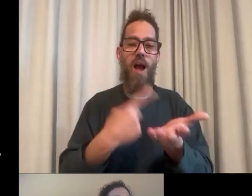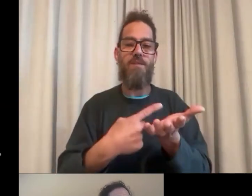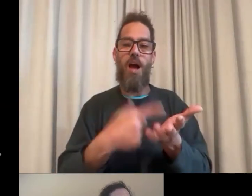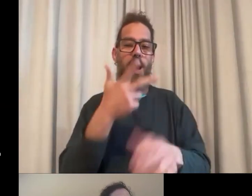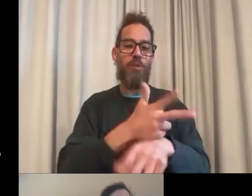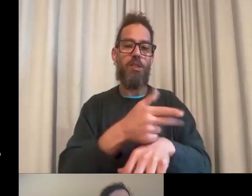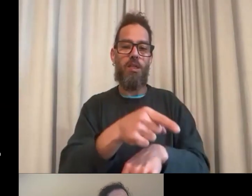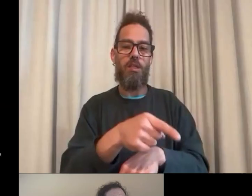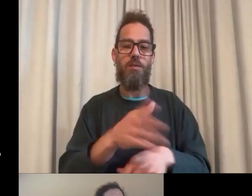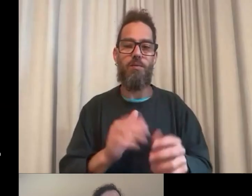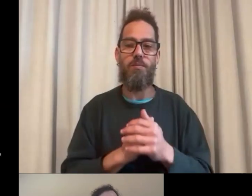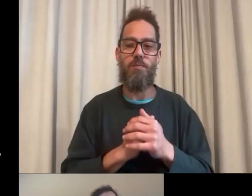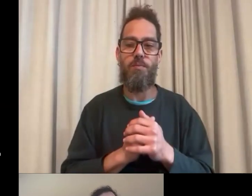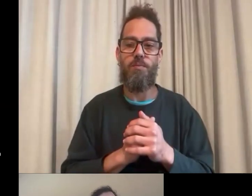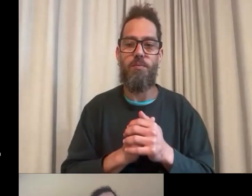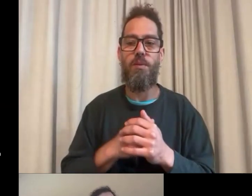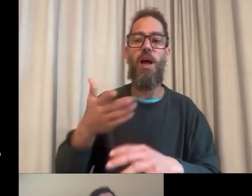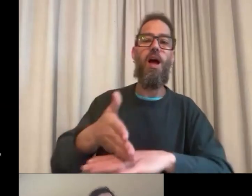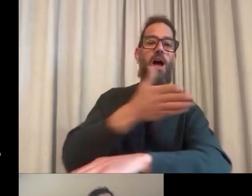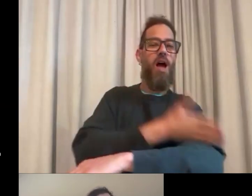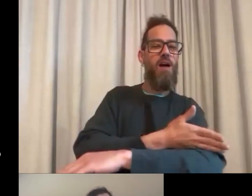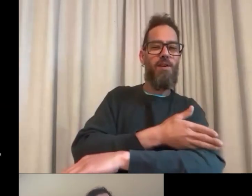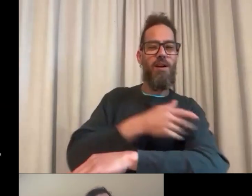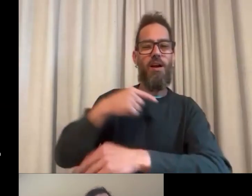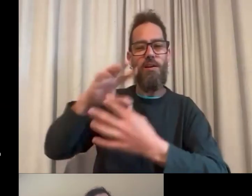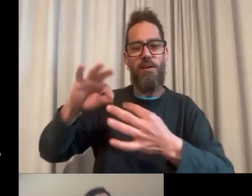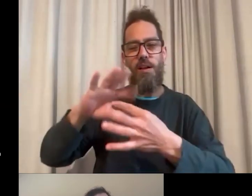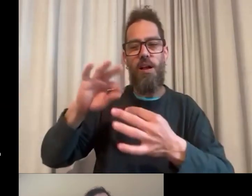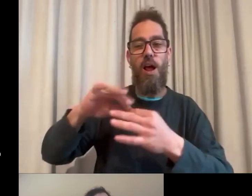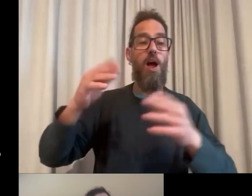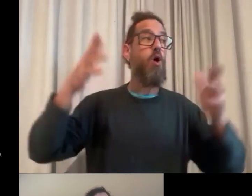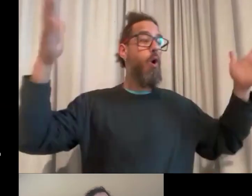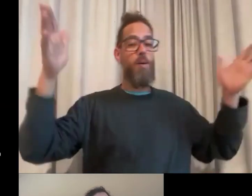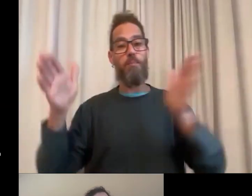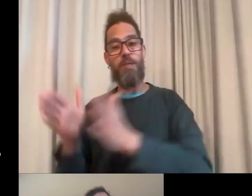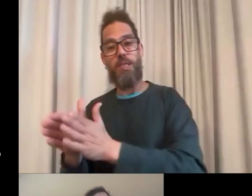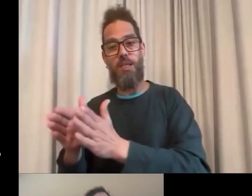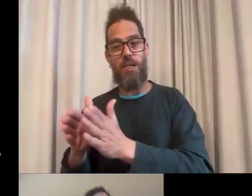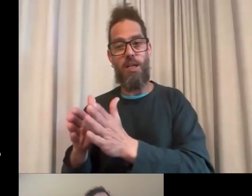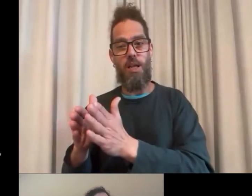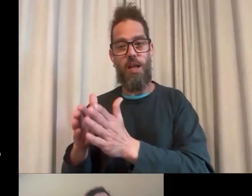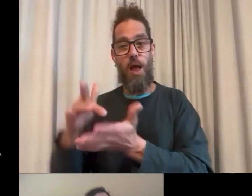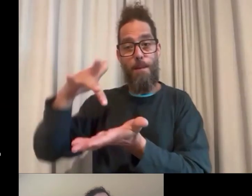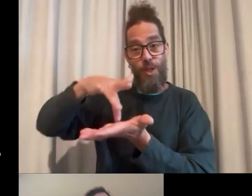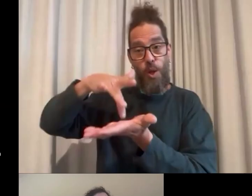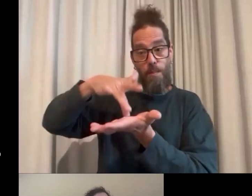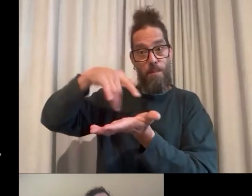Now, also, if any of you had read the earlier regulations, There was no distinction there between large and medium sized.